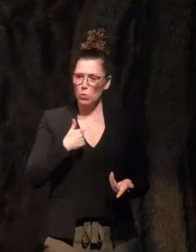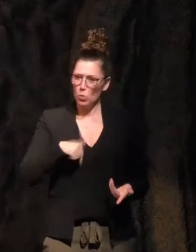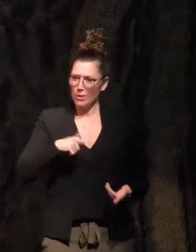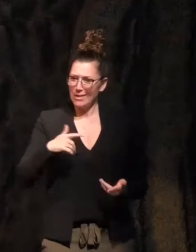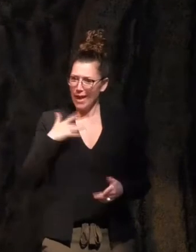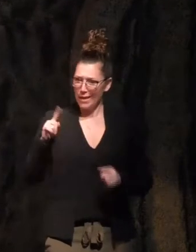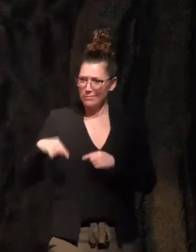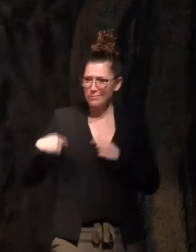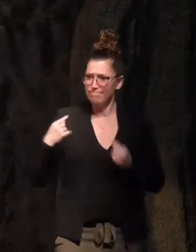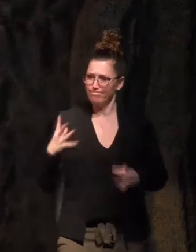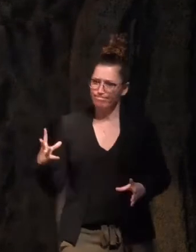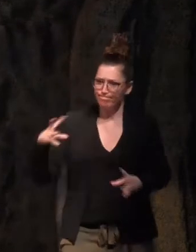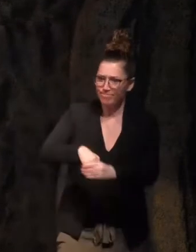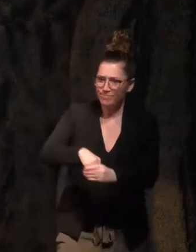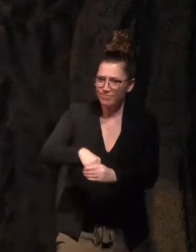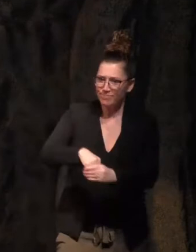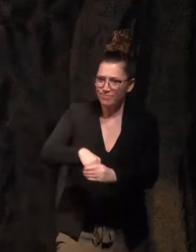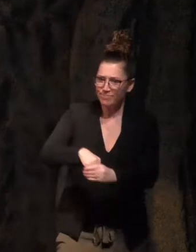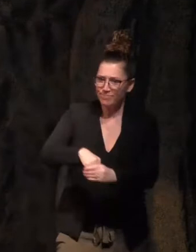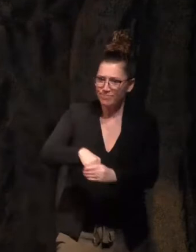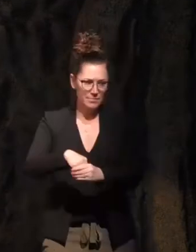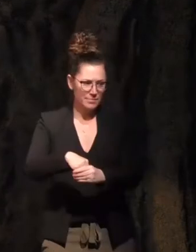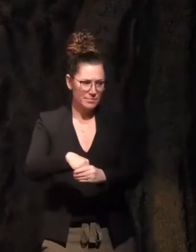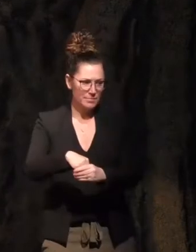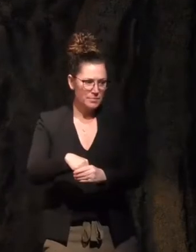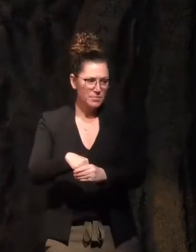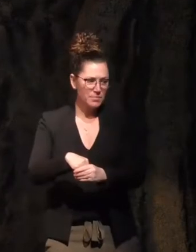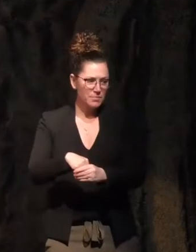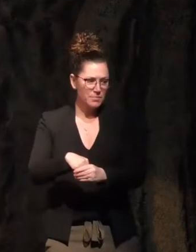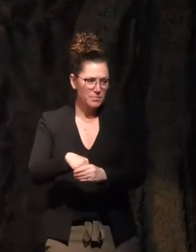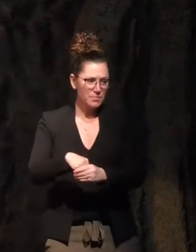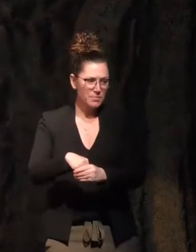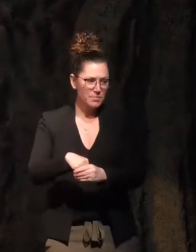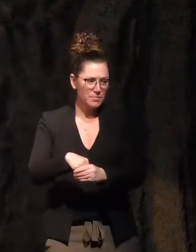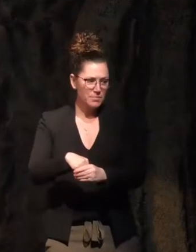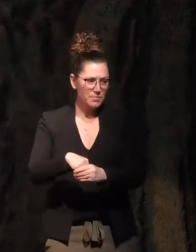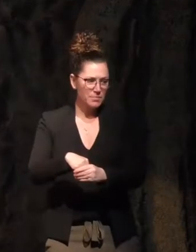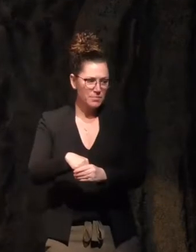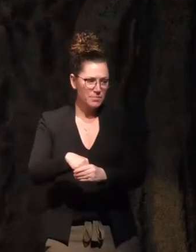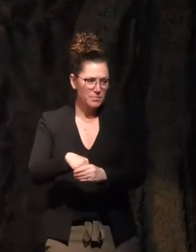It's what I believe all of us in this room do best and what I would further argue that we in our little